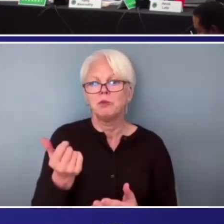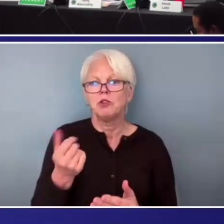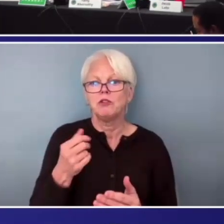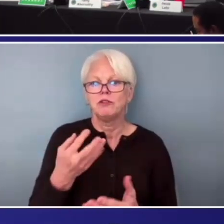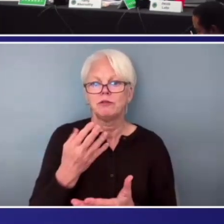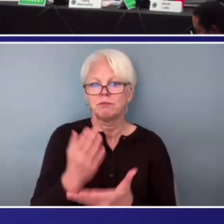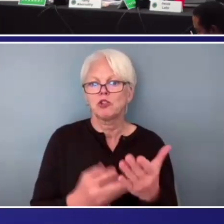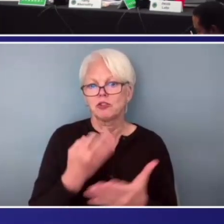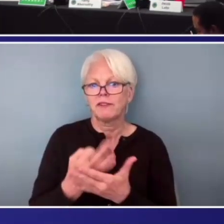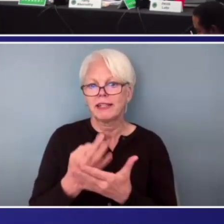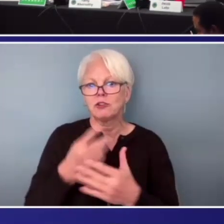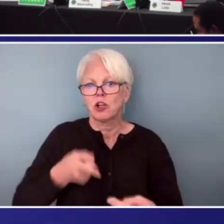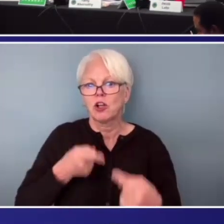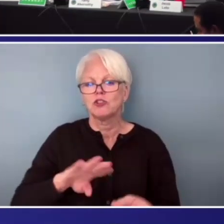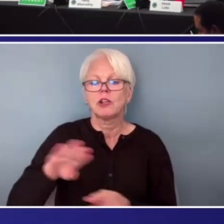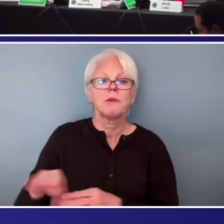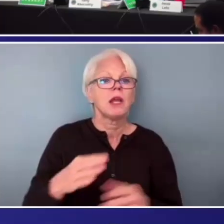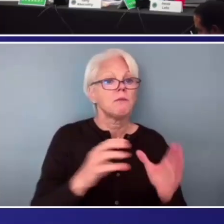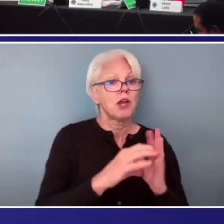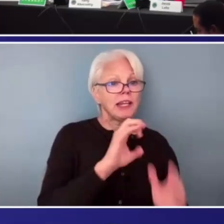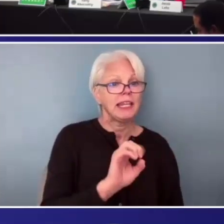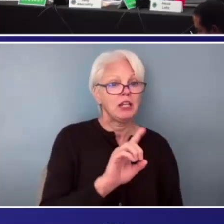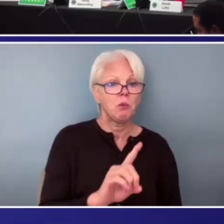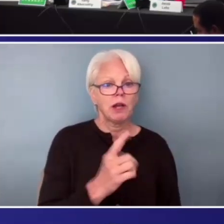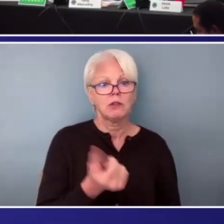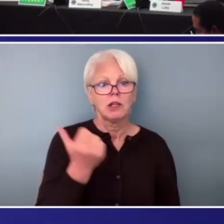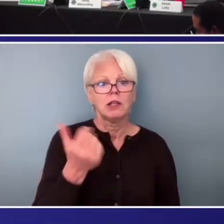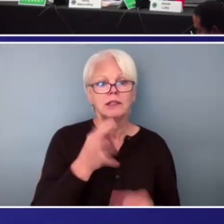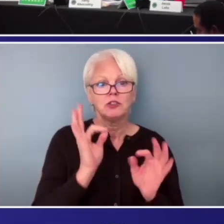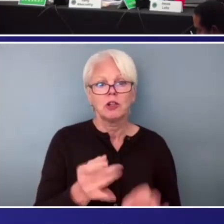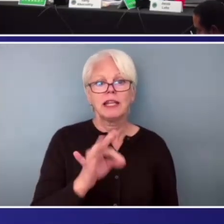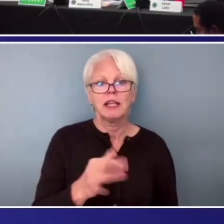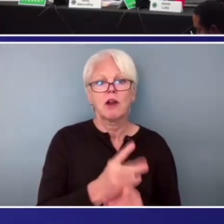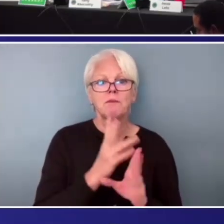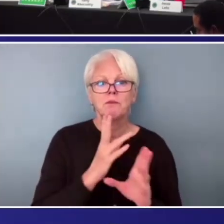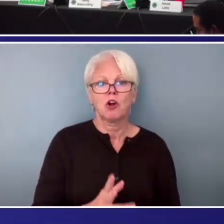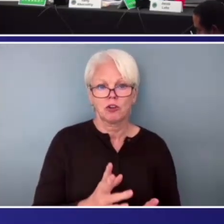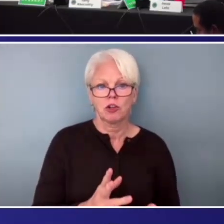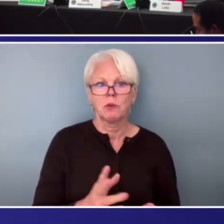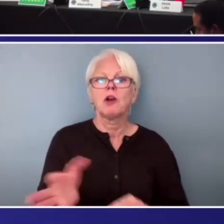In paragraph (e)(1), we've removed determines whether a borrower. We have inserted recalculates the